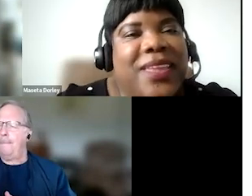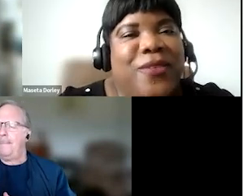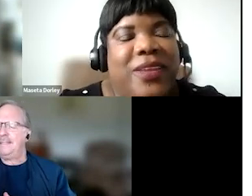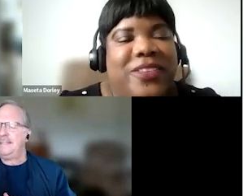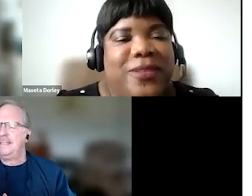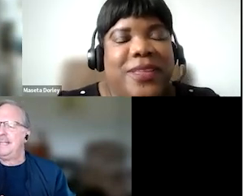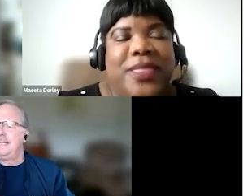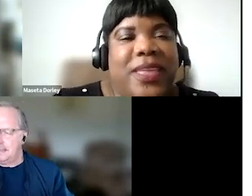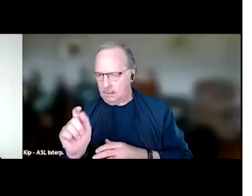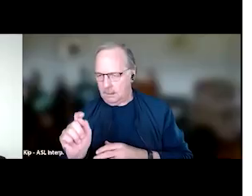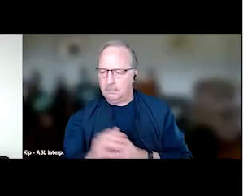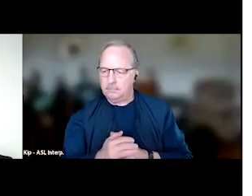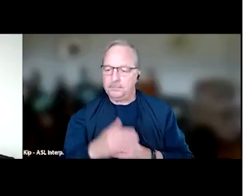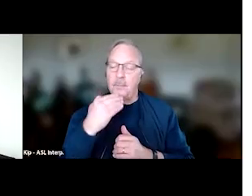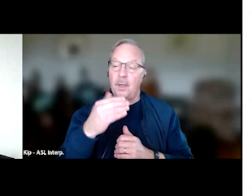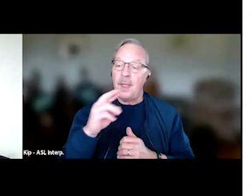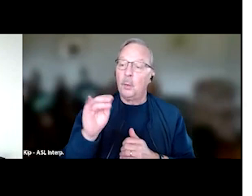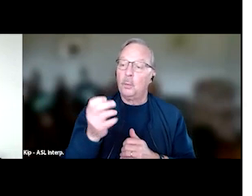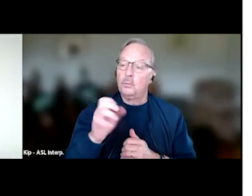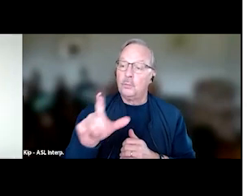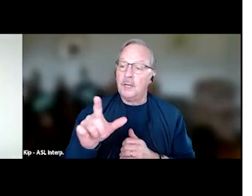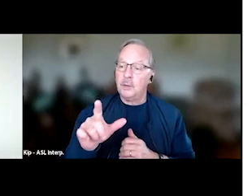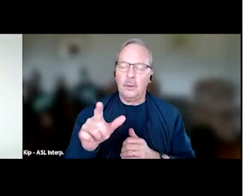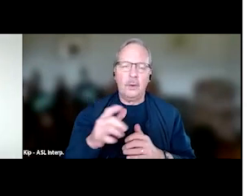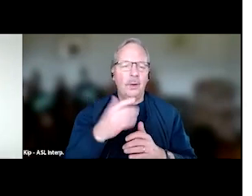Thank you, Rachel, and thank you so much for taking the time